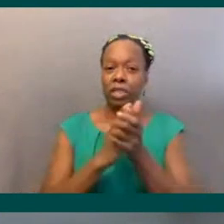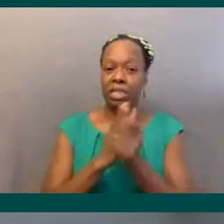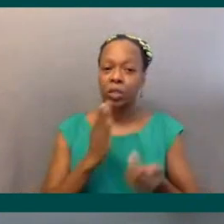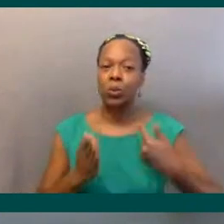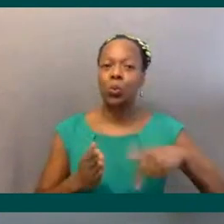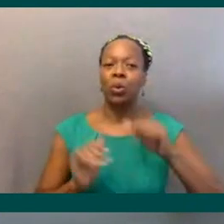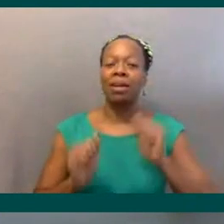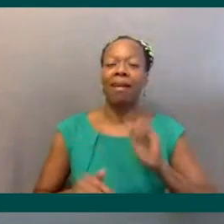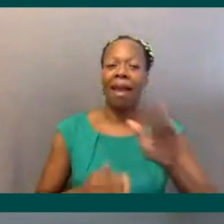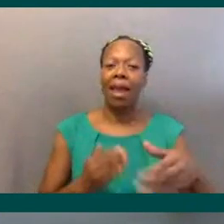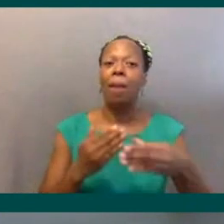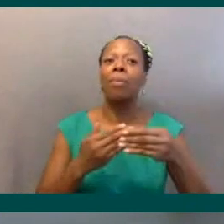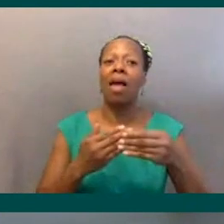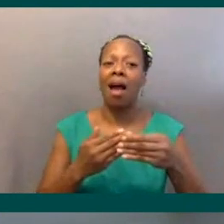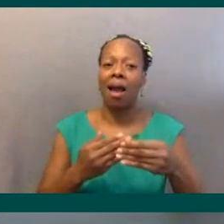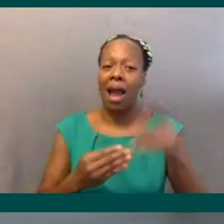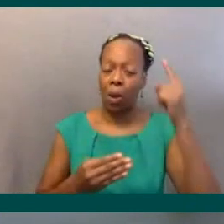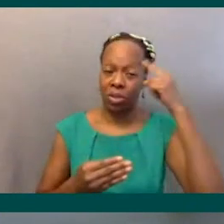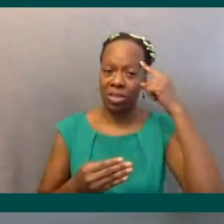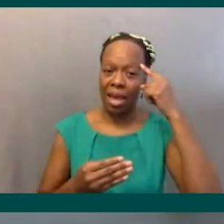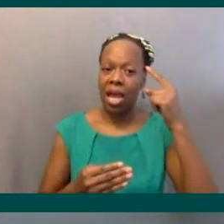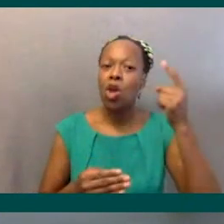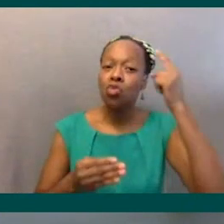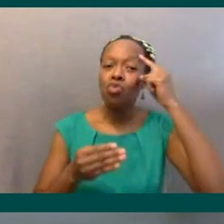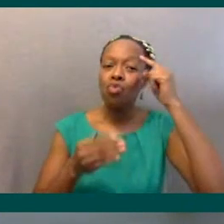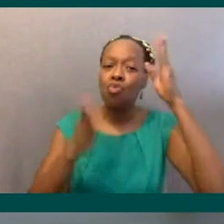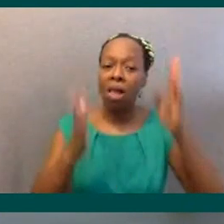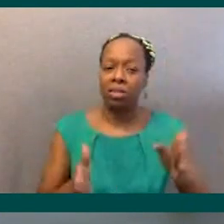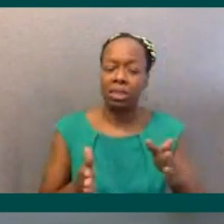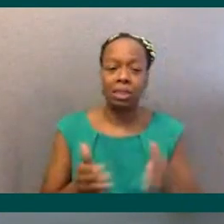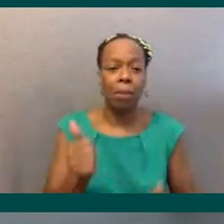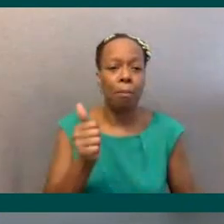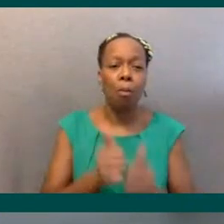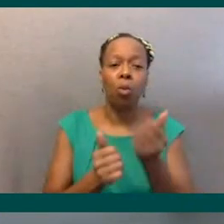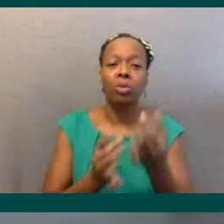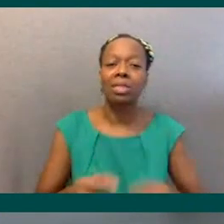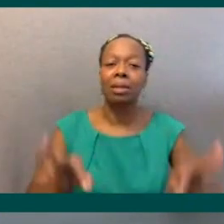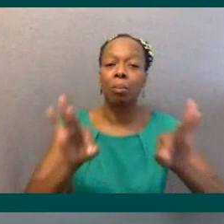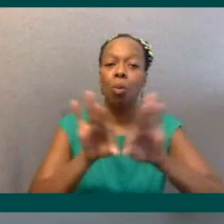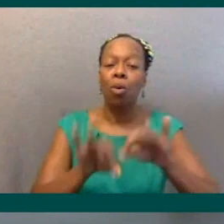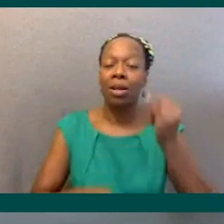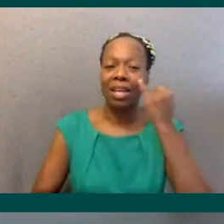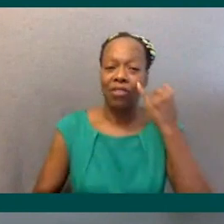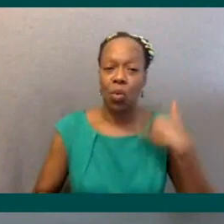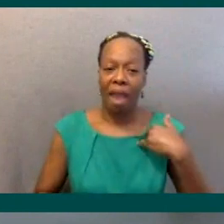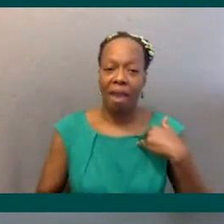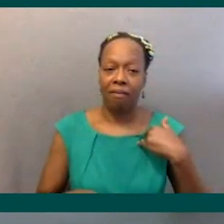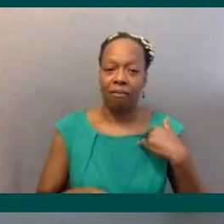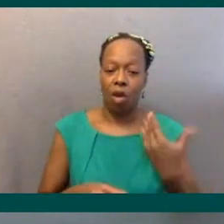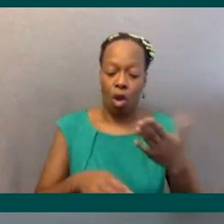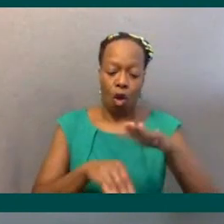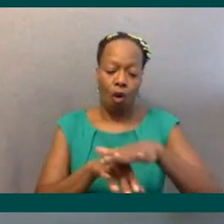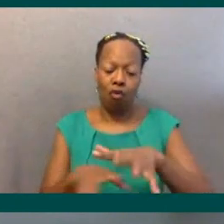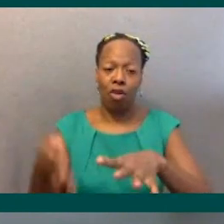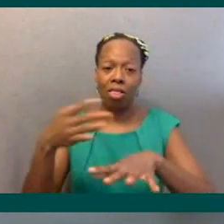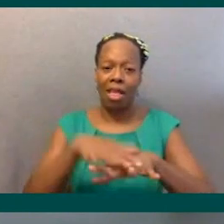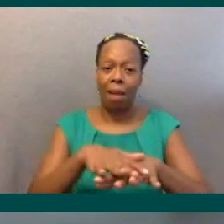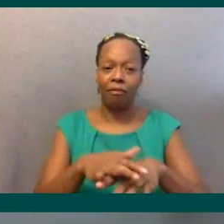I would say the neurologist is most important if there's overlap epilepsy, if it's a movement disorder,